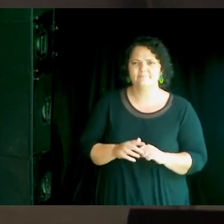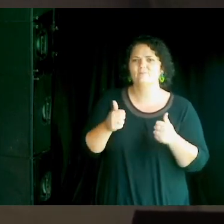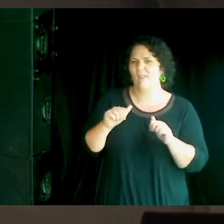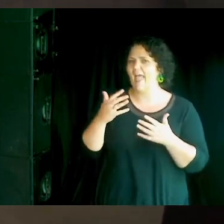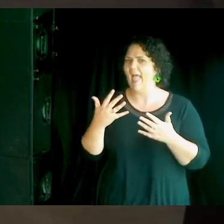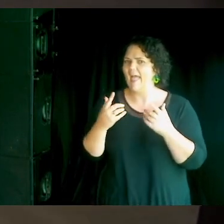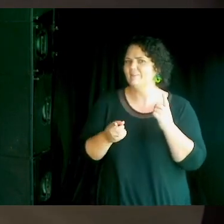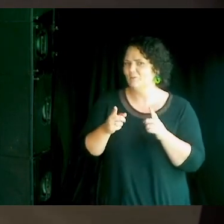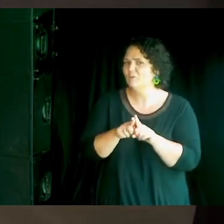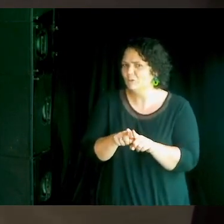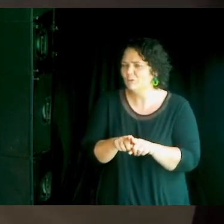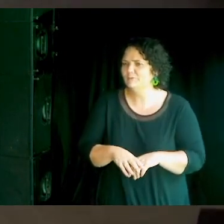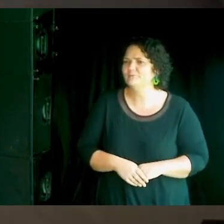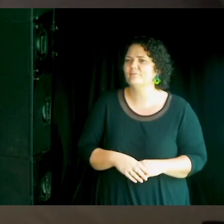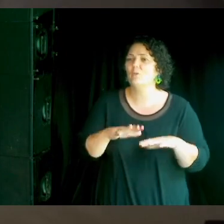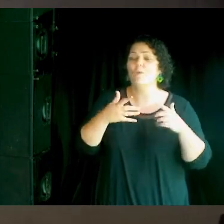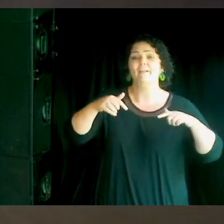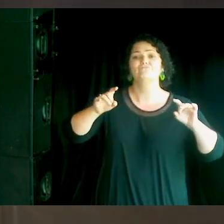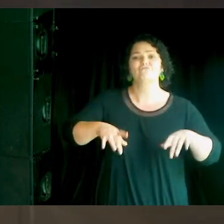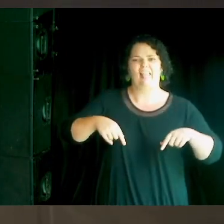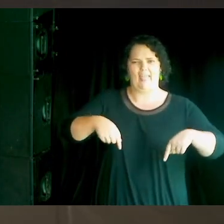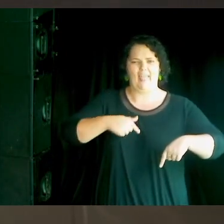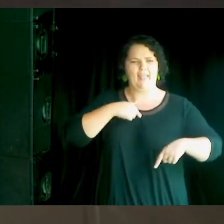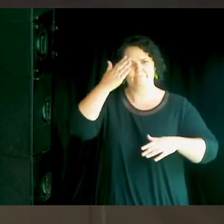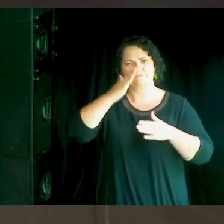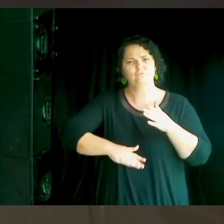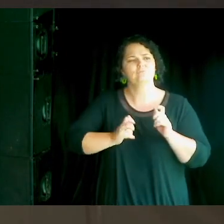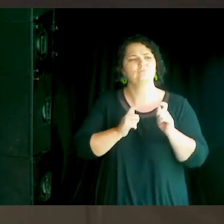in Australia like sometime I go to Thai restaurant and then like put chopsticks next to my fried rice